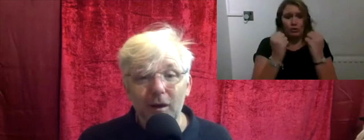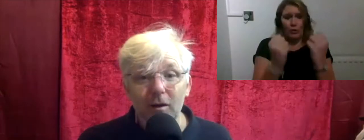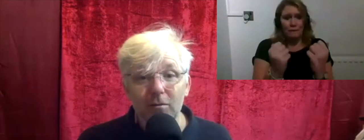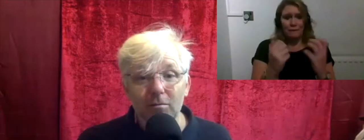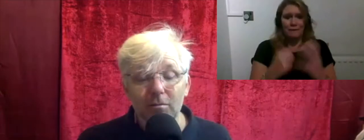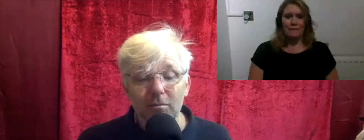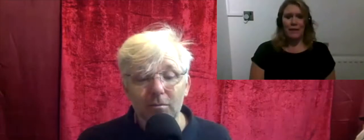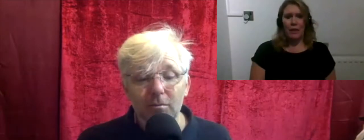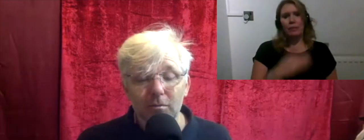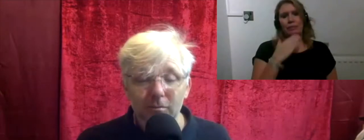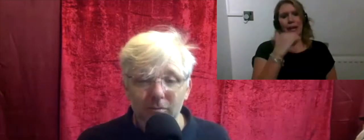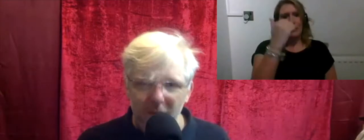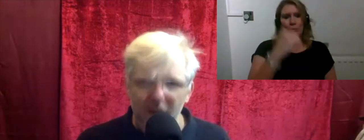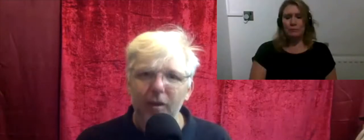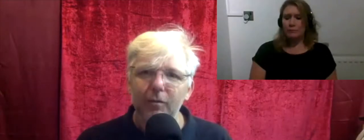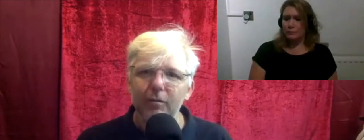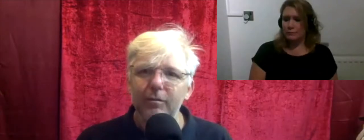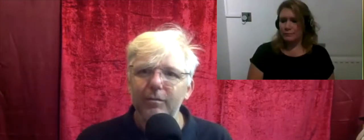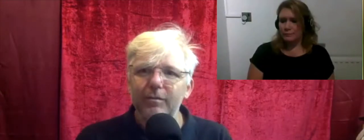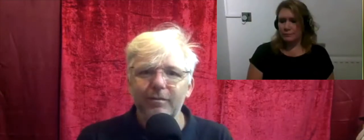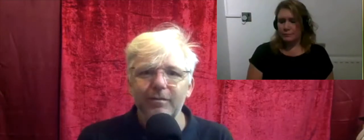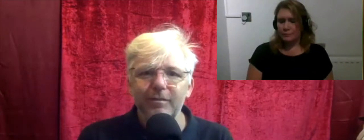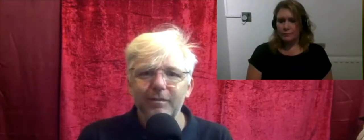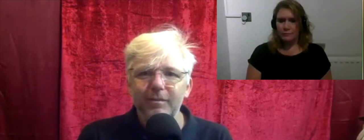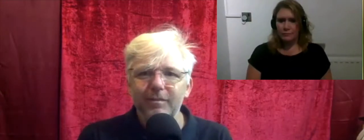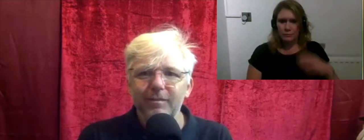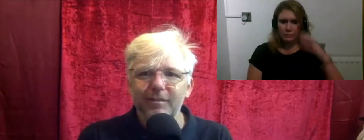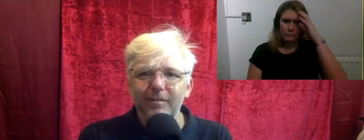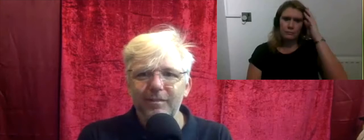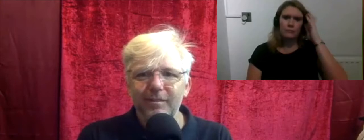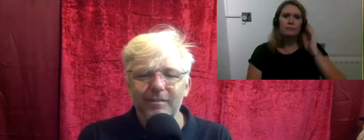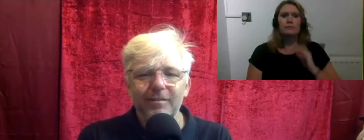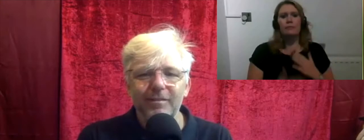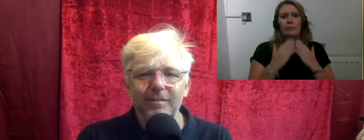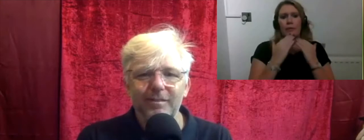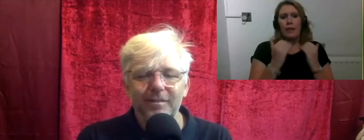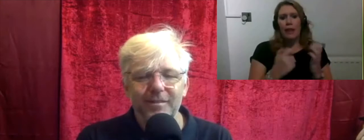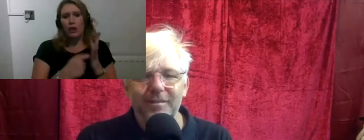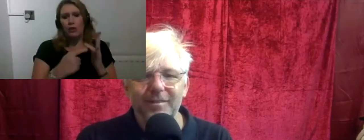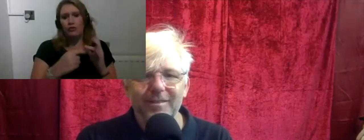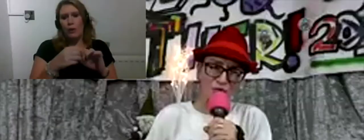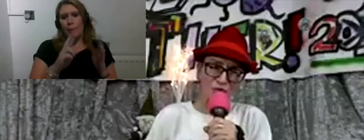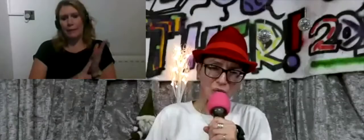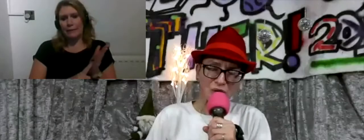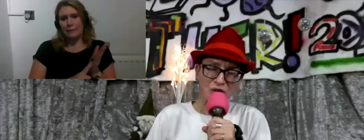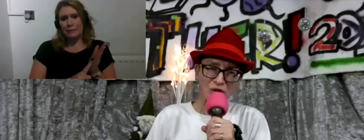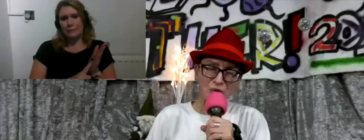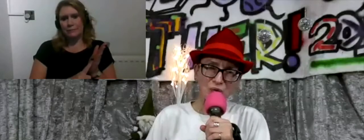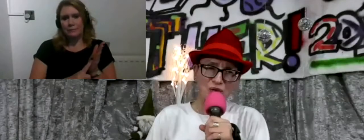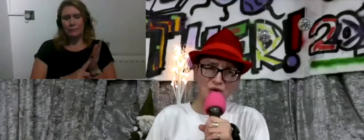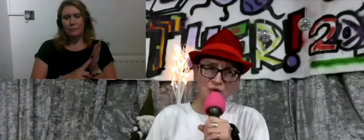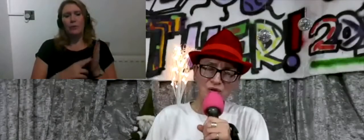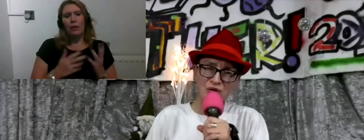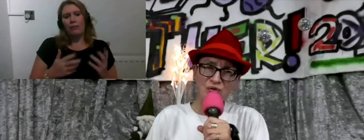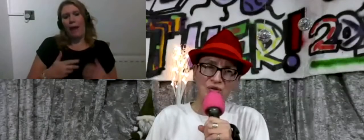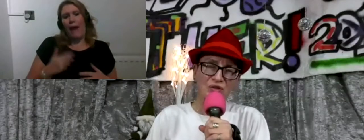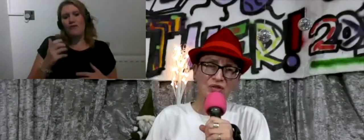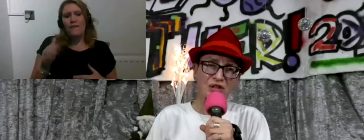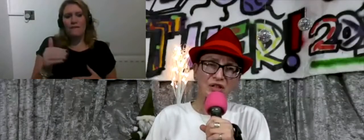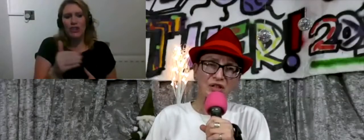Thank you. Thank you Robin also known as Angry